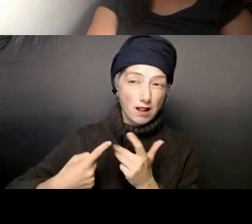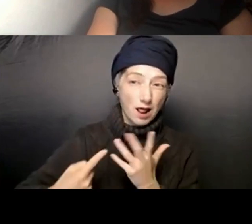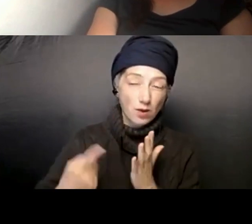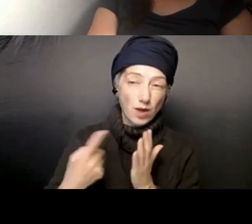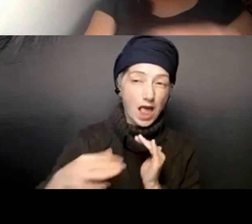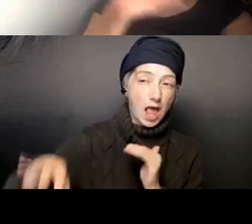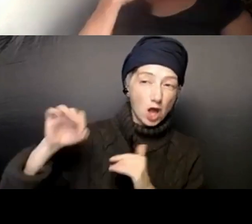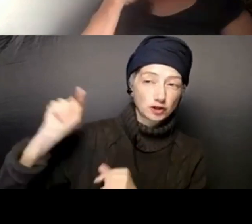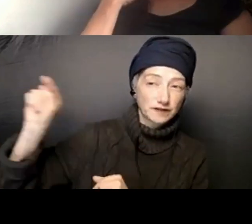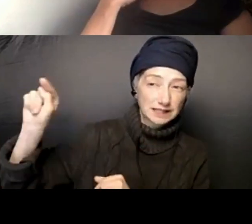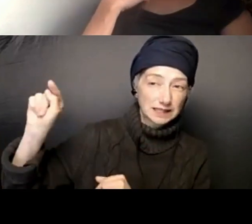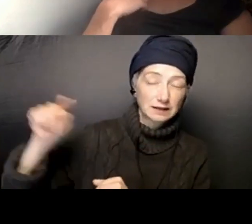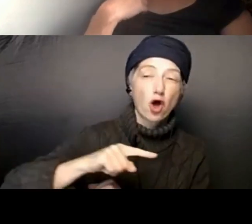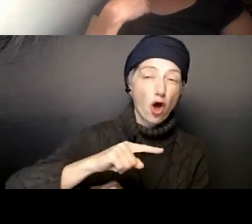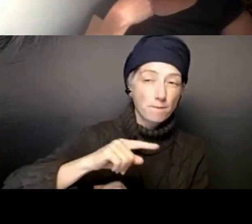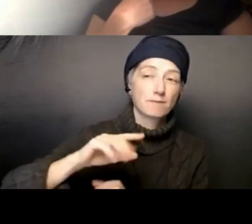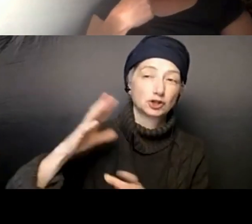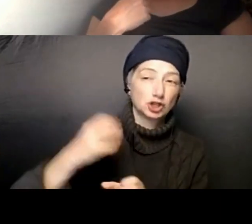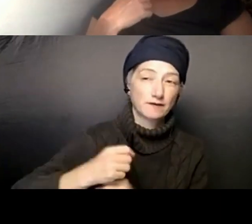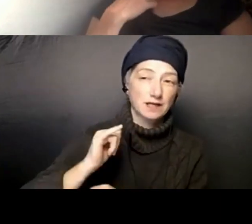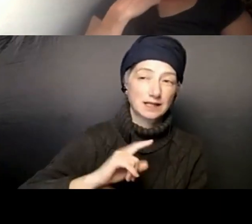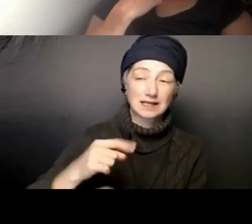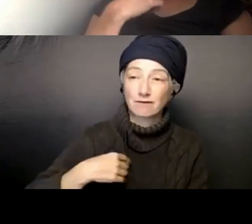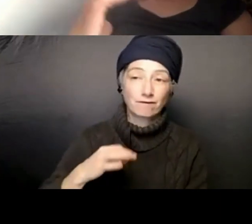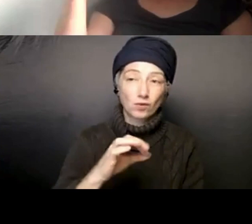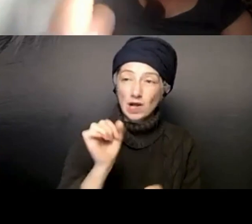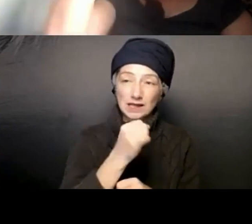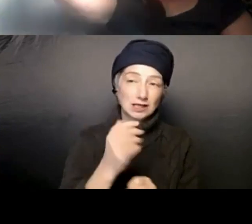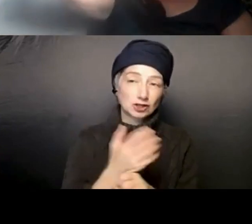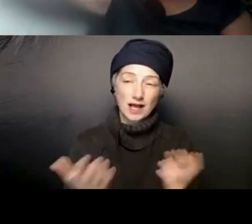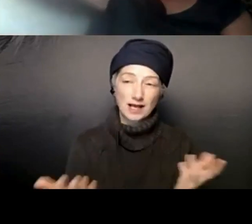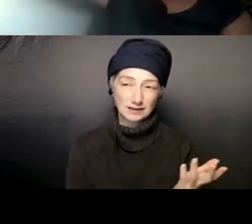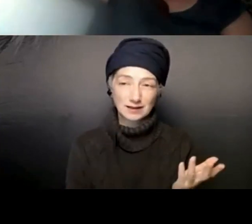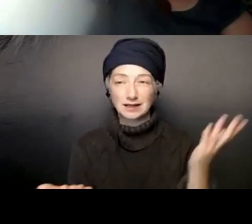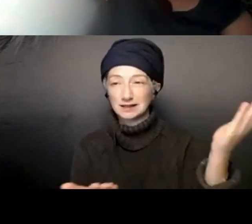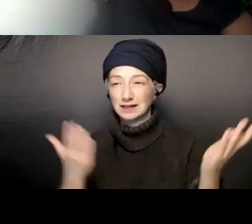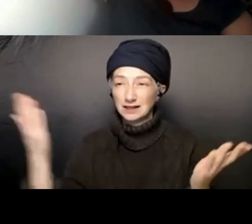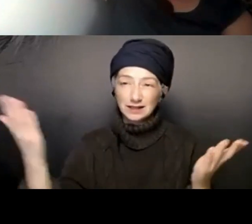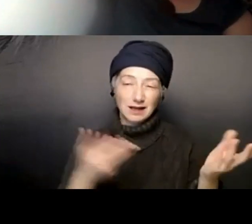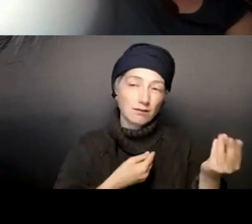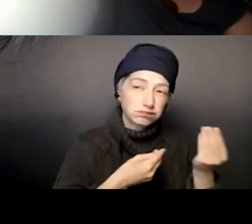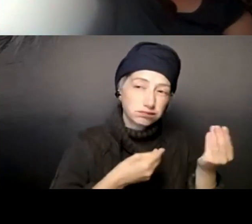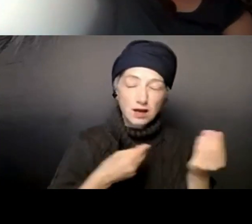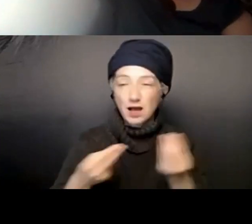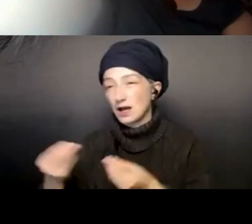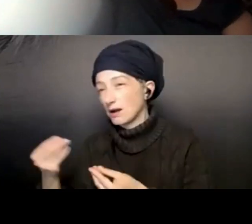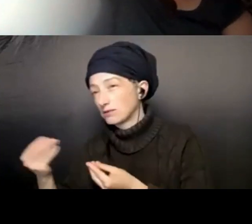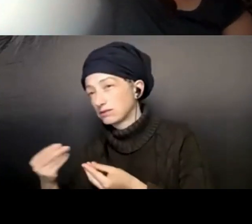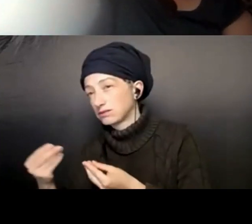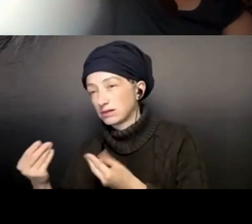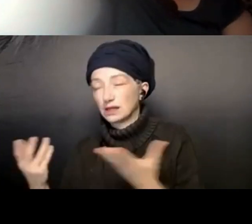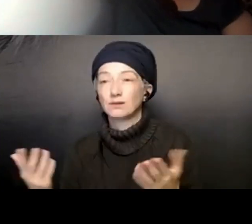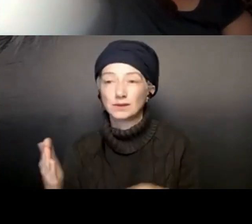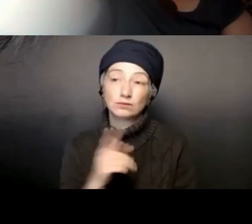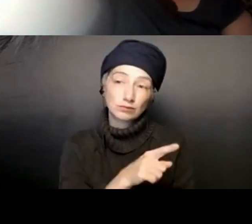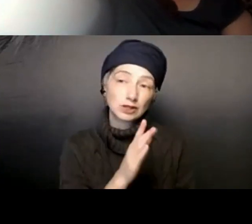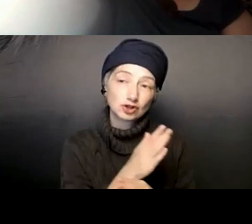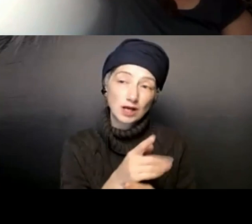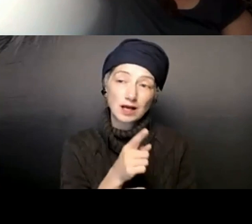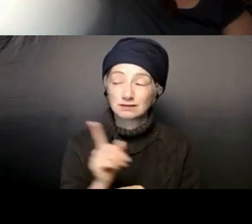because I cannot decide that for you - if that is for you a safe environment or if it's not a safe environment to work in."